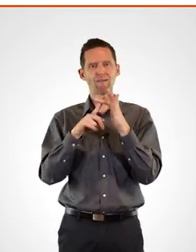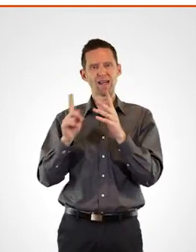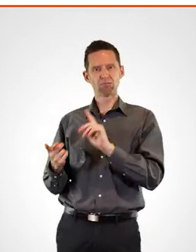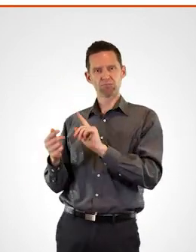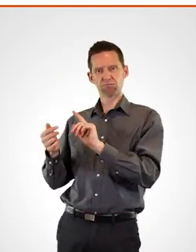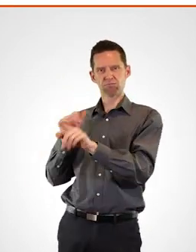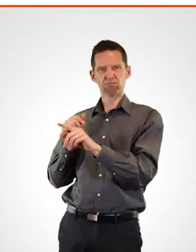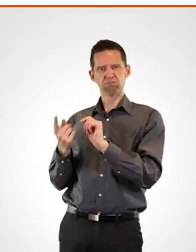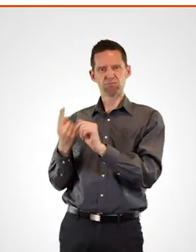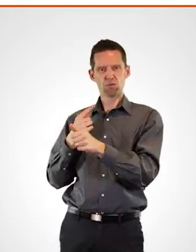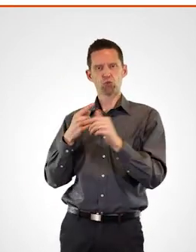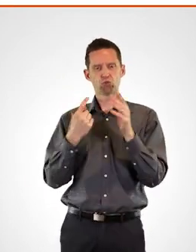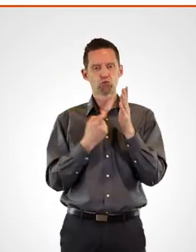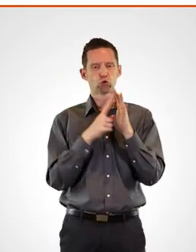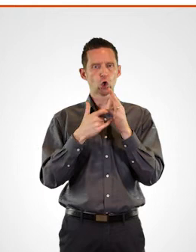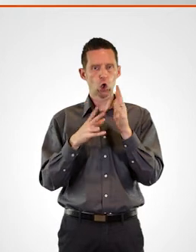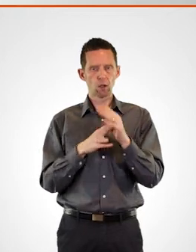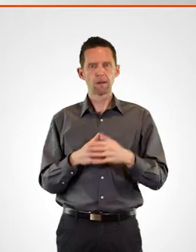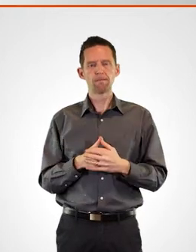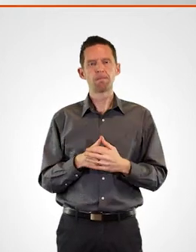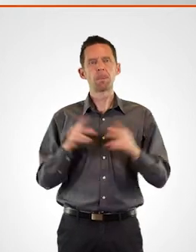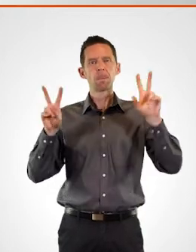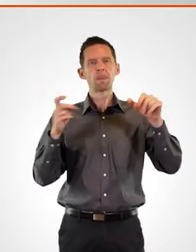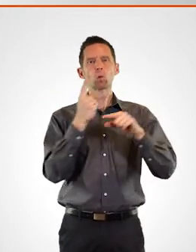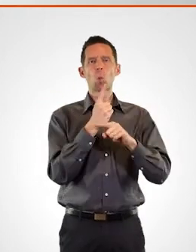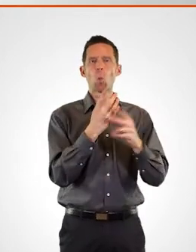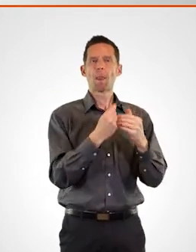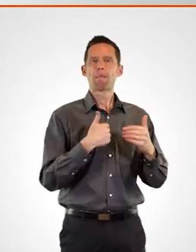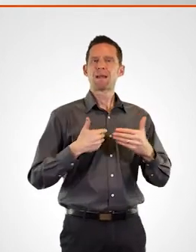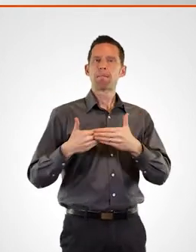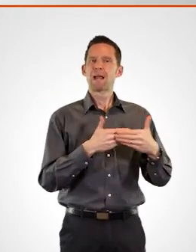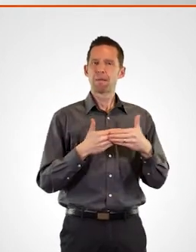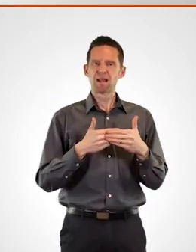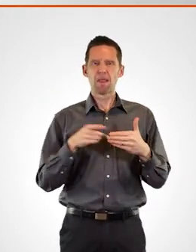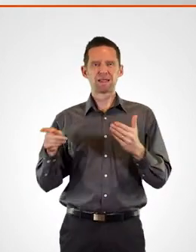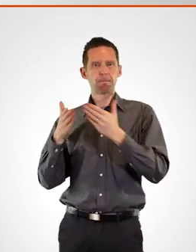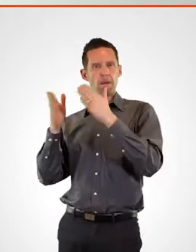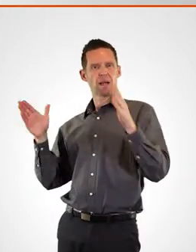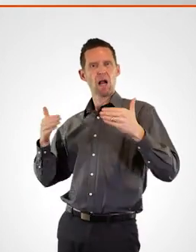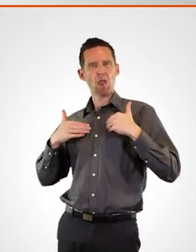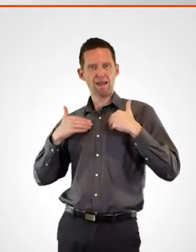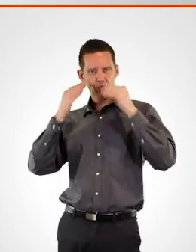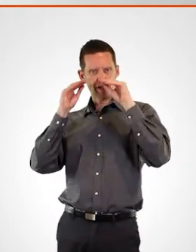This initiative is called Talk With Me Baby. So Talk With Me Baby is a public health and an education imperative